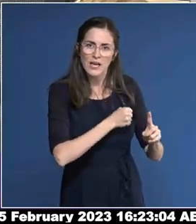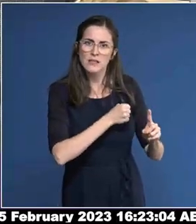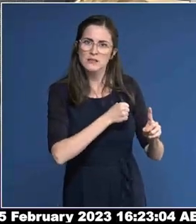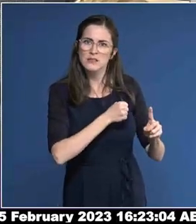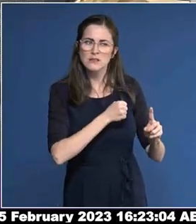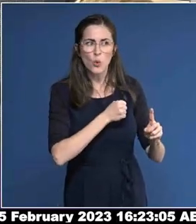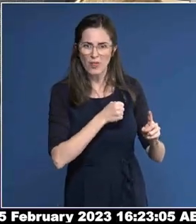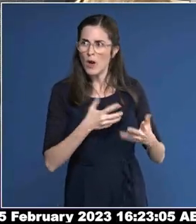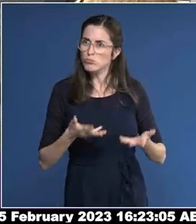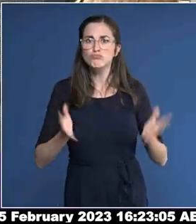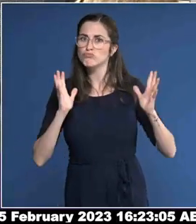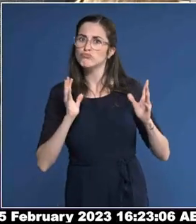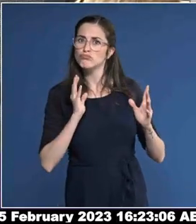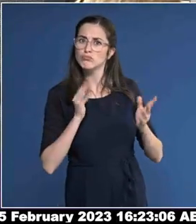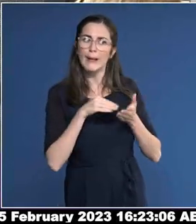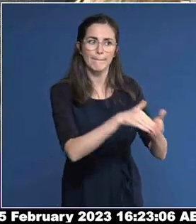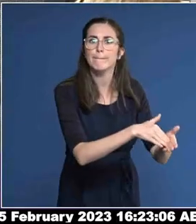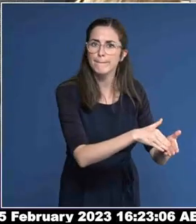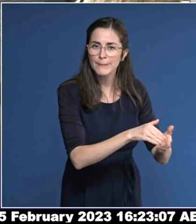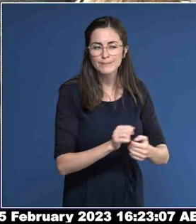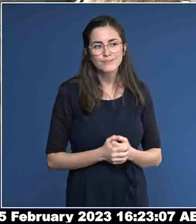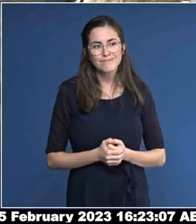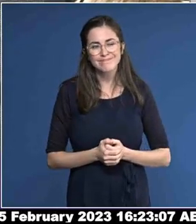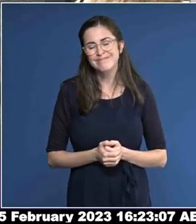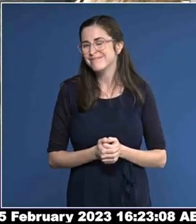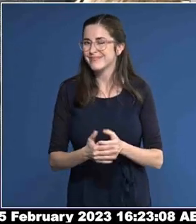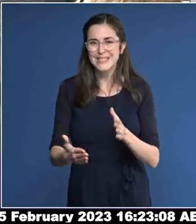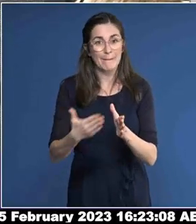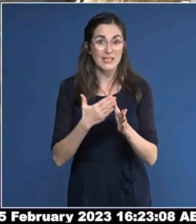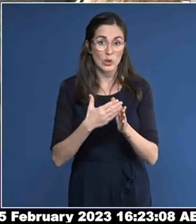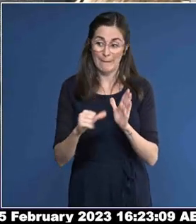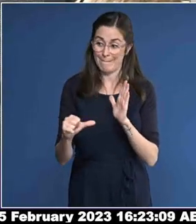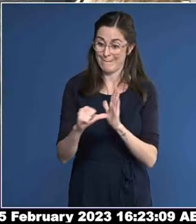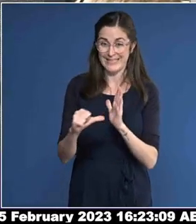It's very much a funding-based discussion and consideration.